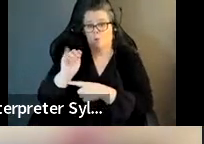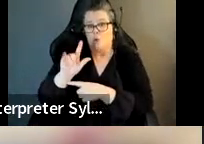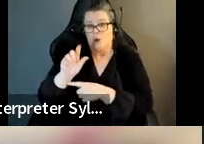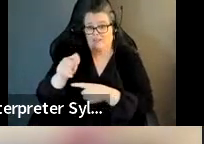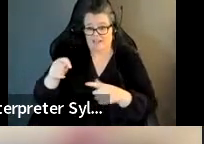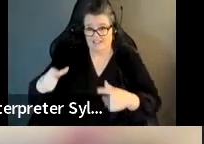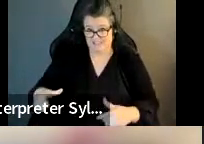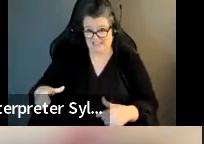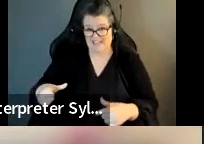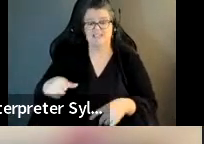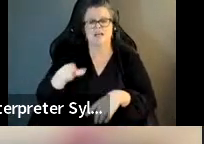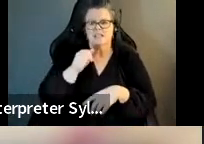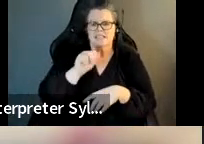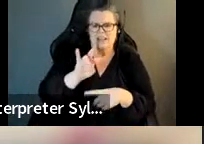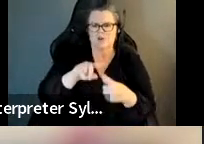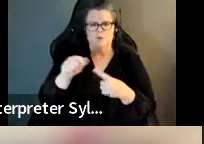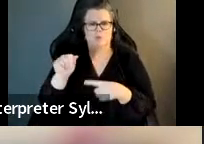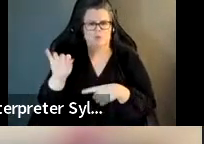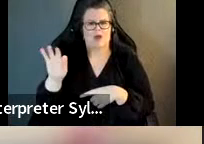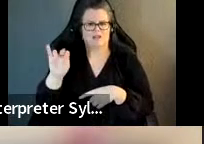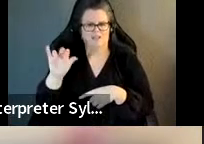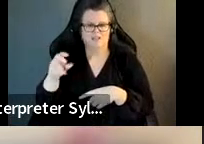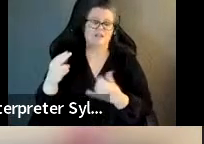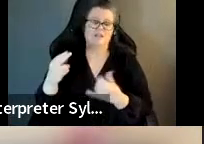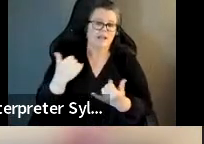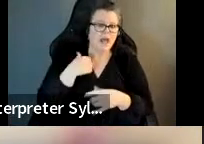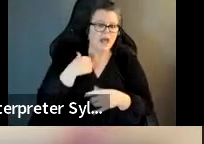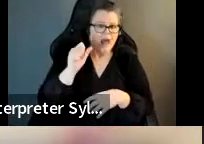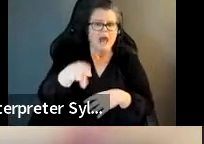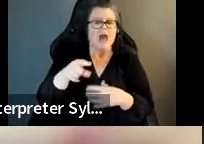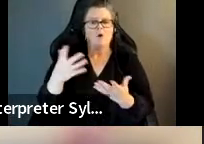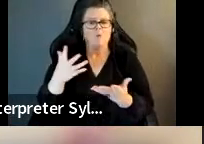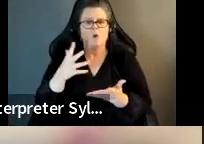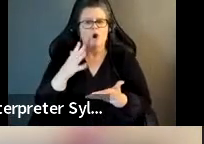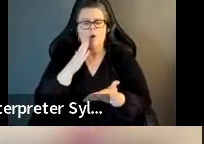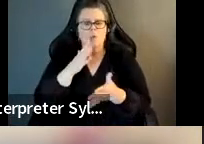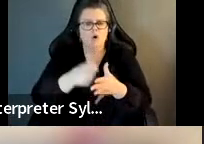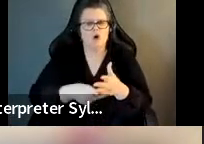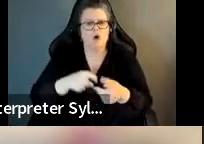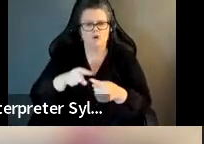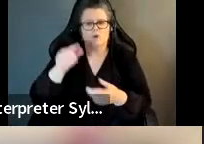Today, we are also being asked what it would cost to reduce the entry height down to 17